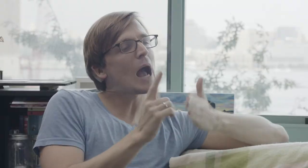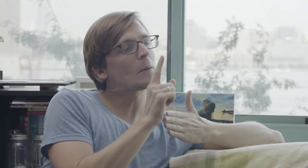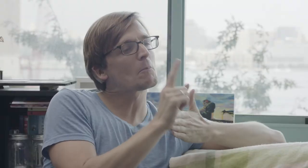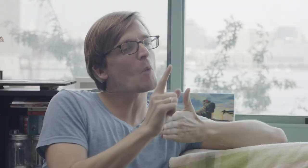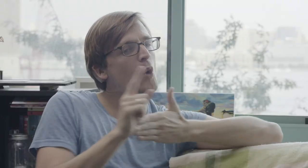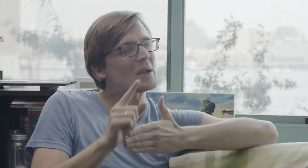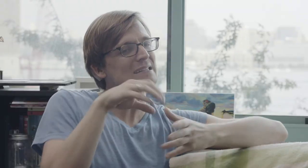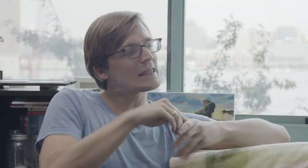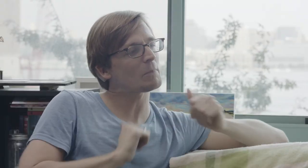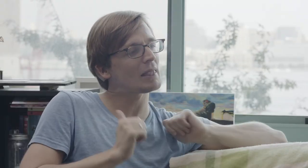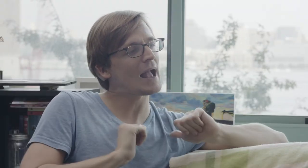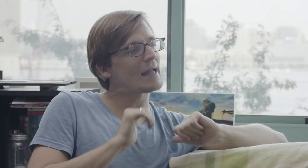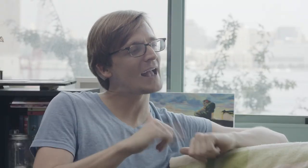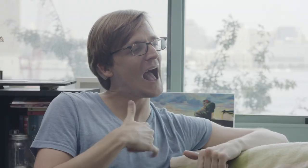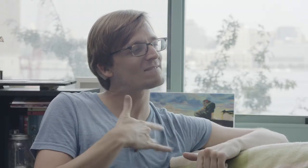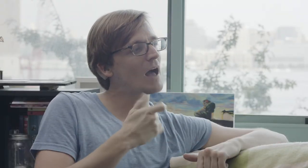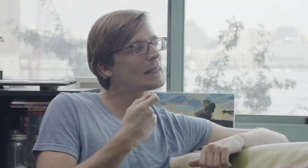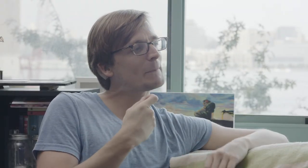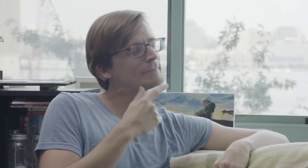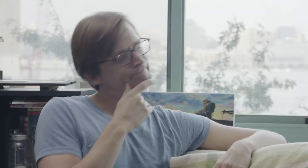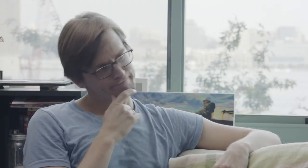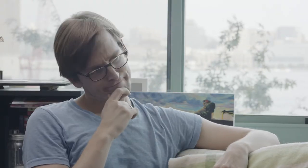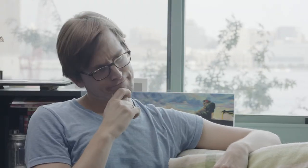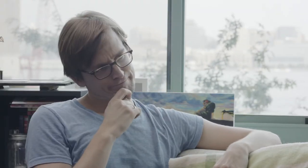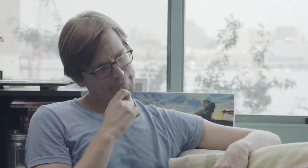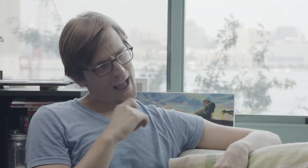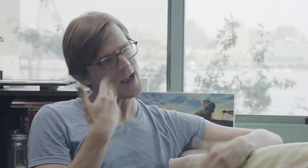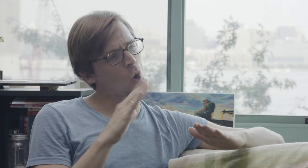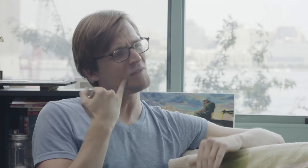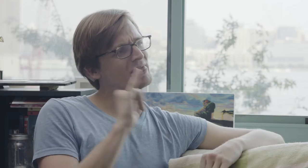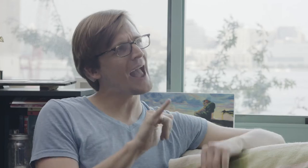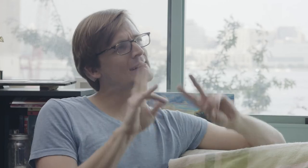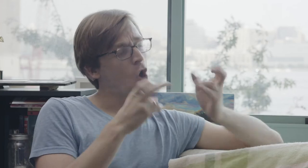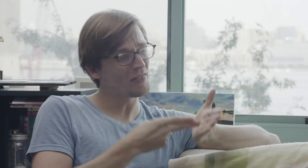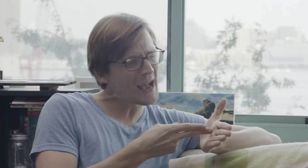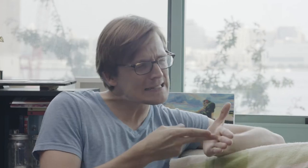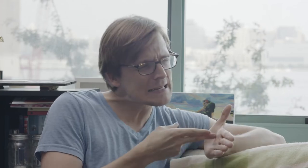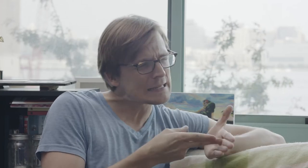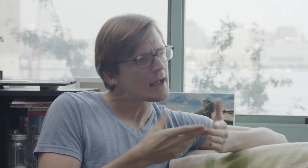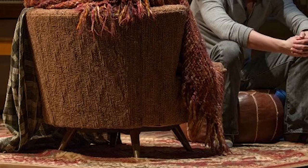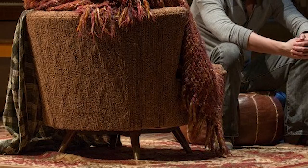So there are moments in the play that don't ring authentic to me, they don't ring true to me.